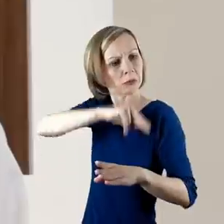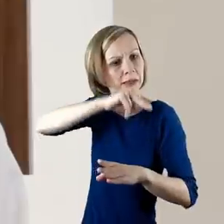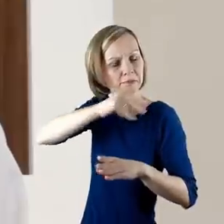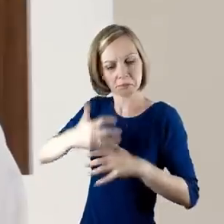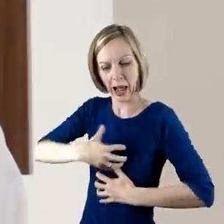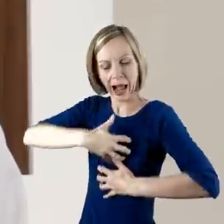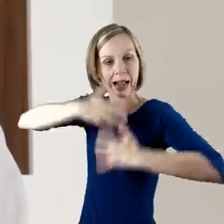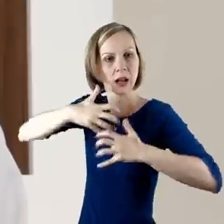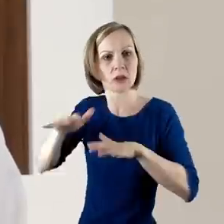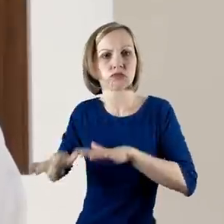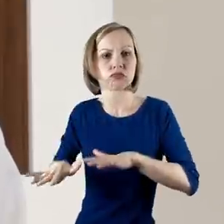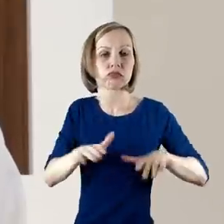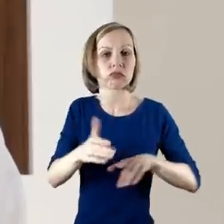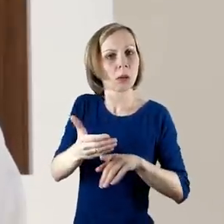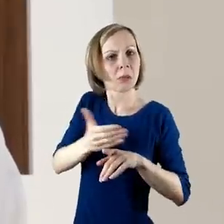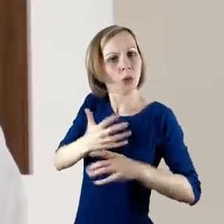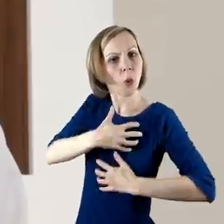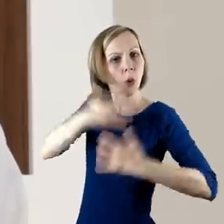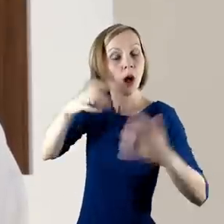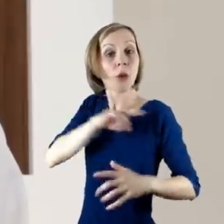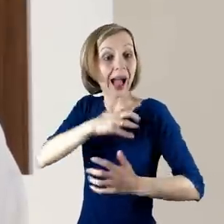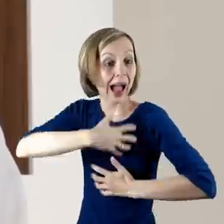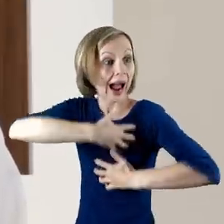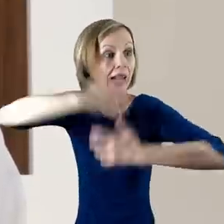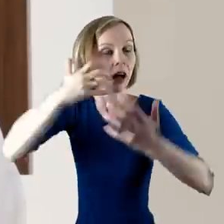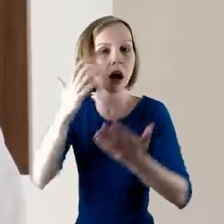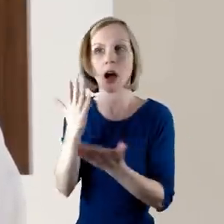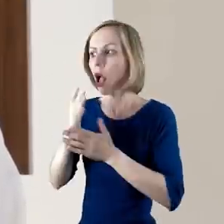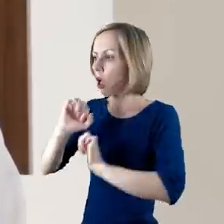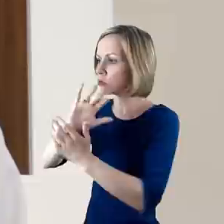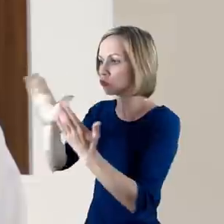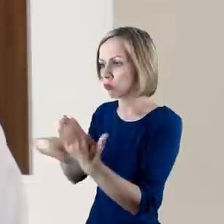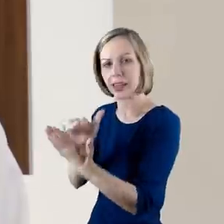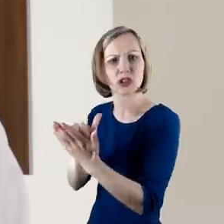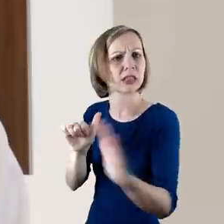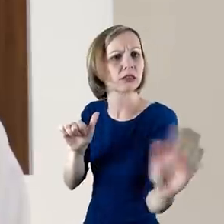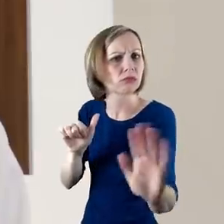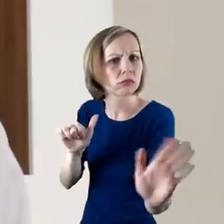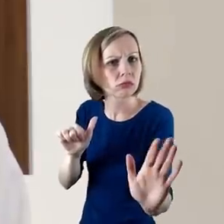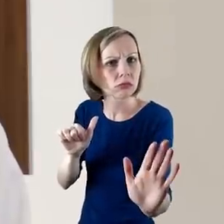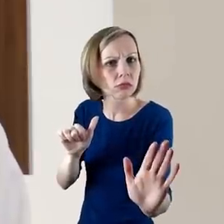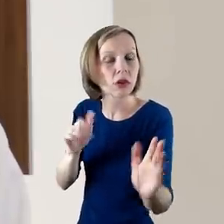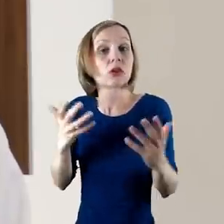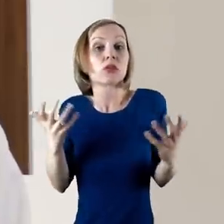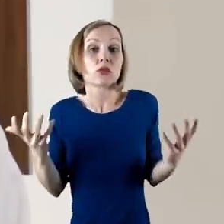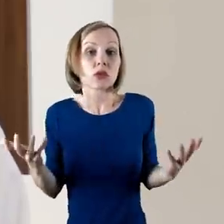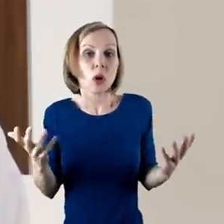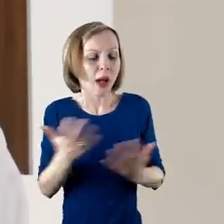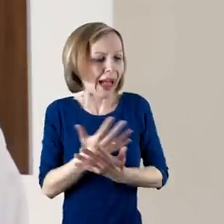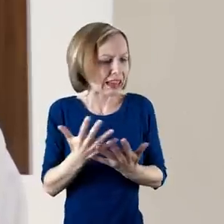For your anger does not produce God's righteousness. Therefore, rid yourselves of all sordidness